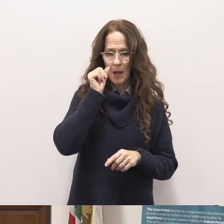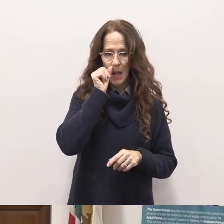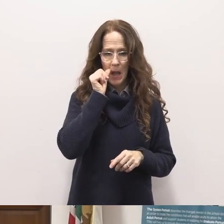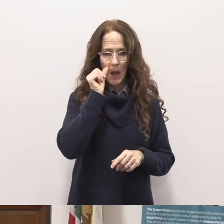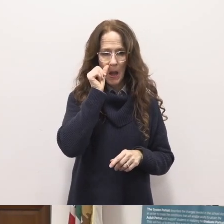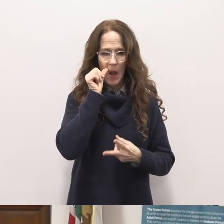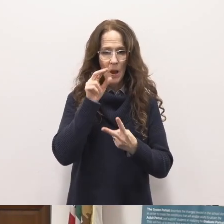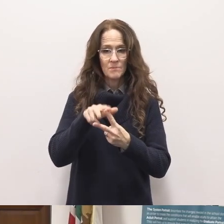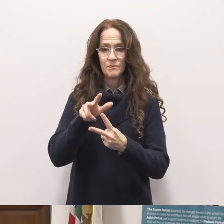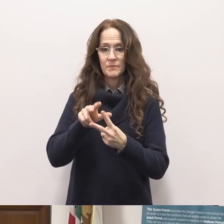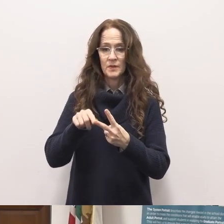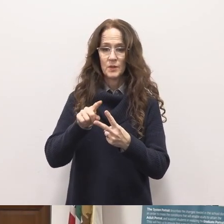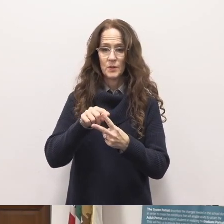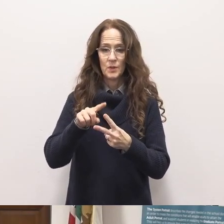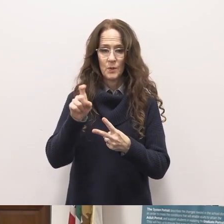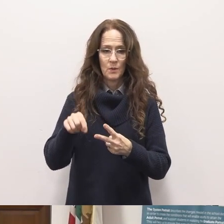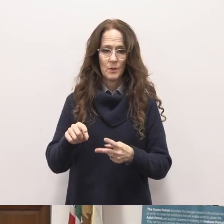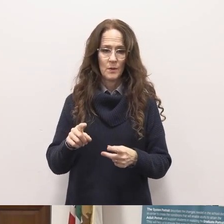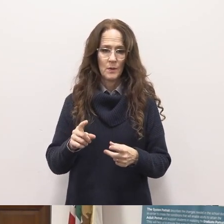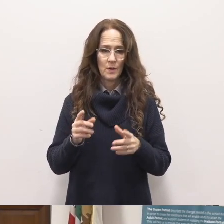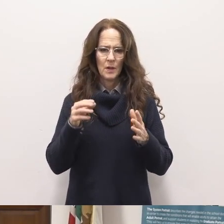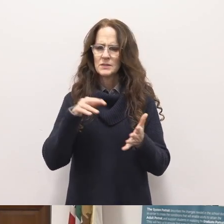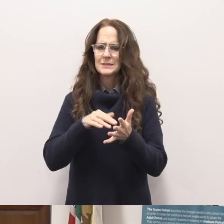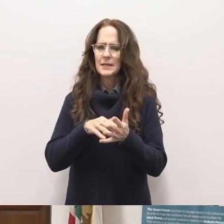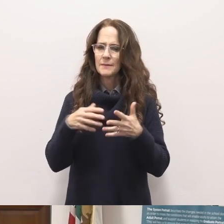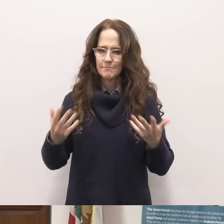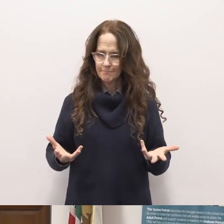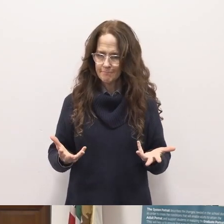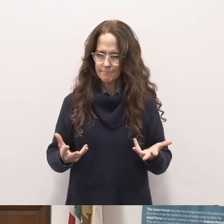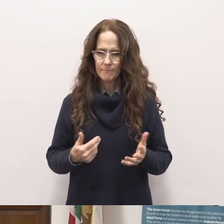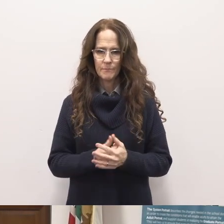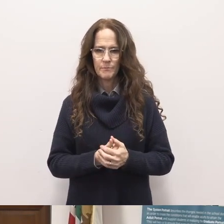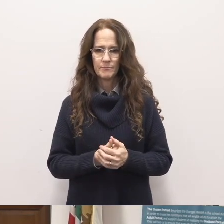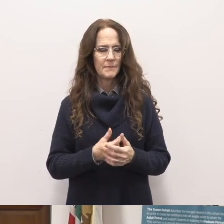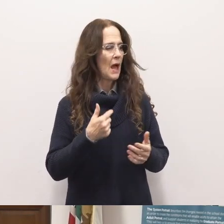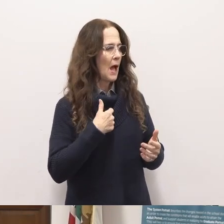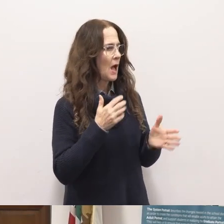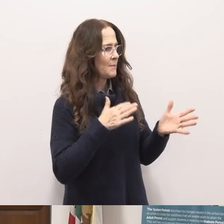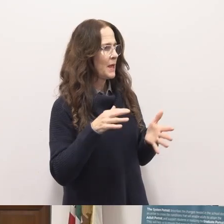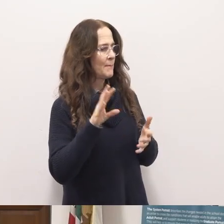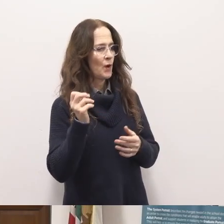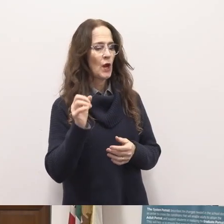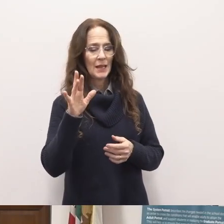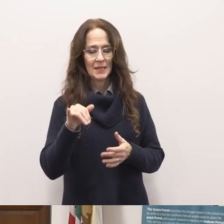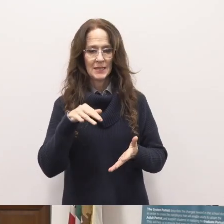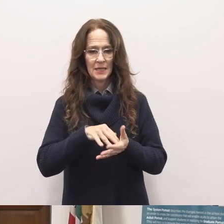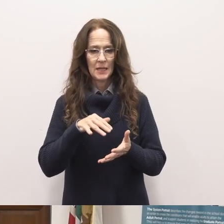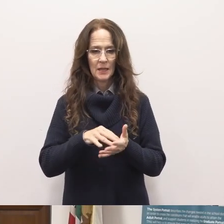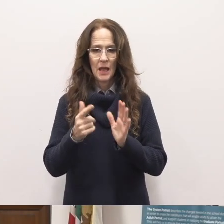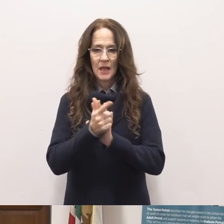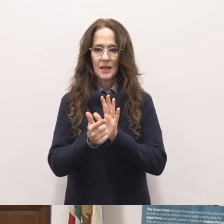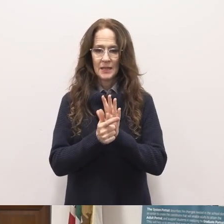Two questions for you, sir. First off, what do you plan to study? [Chuckwuoma] I plan to study, at Berkeley, I plan on studying legal studies and just